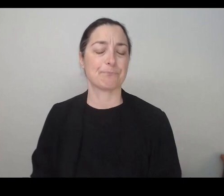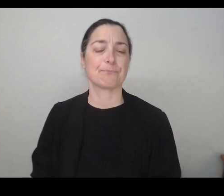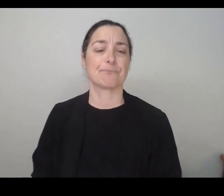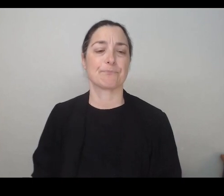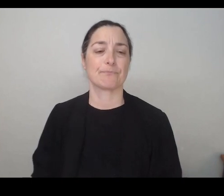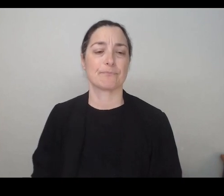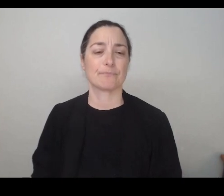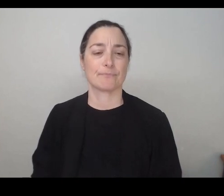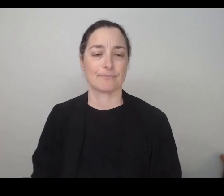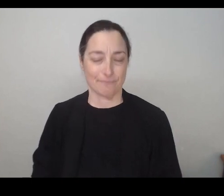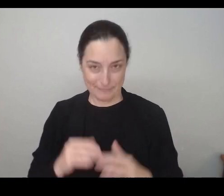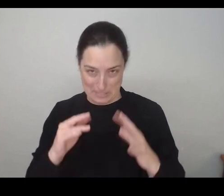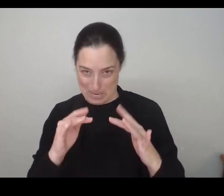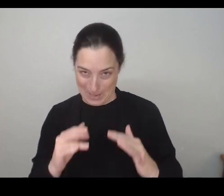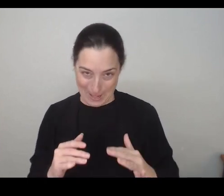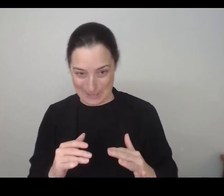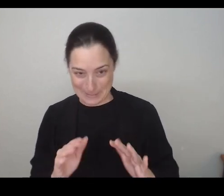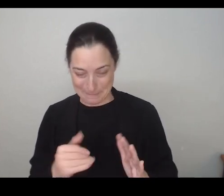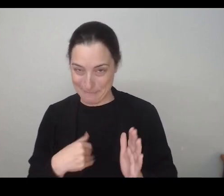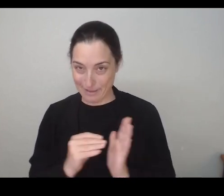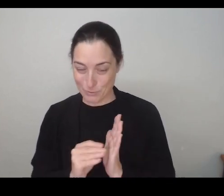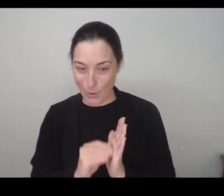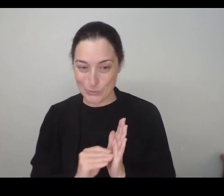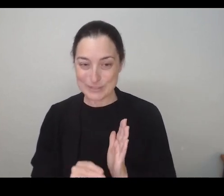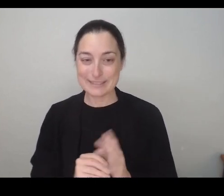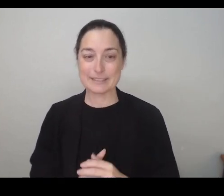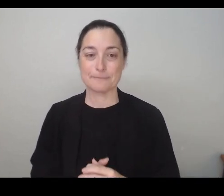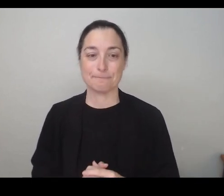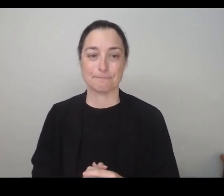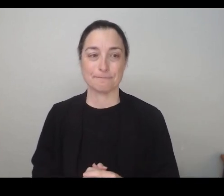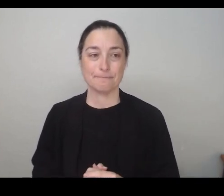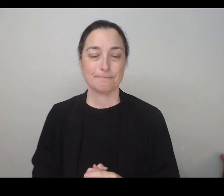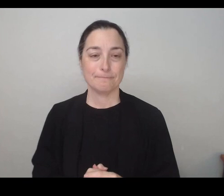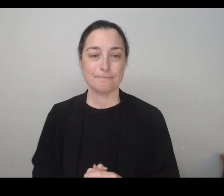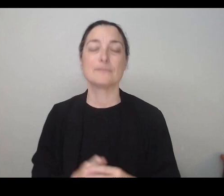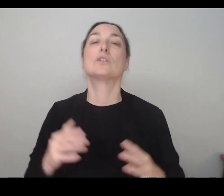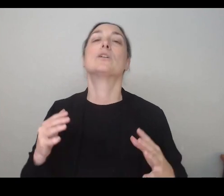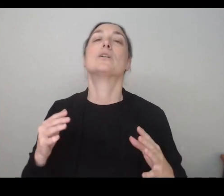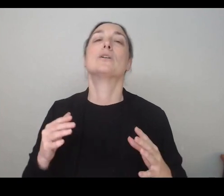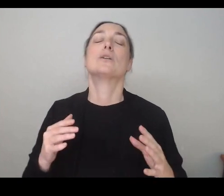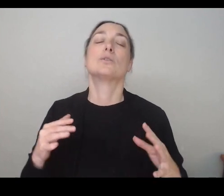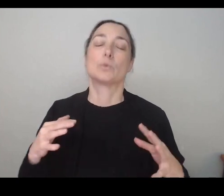Yes. So, to end this presentation, I really truly want